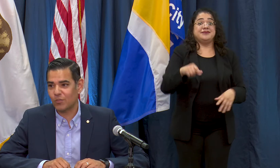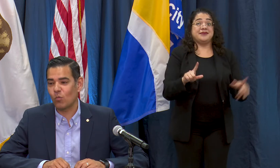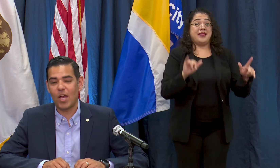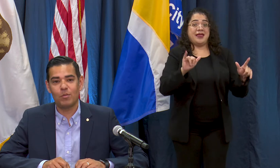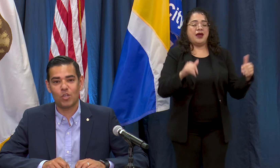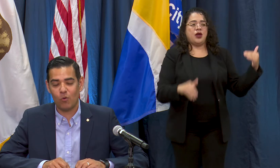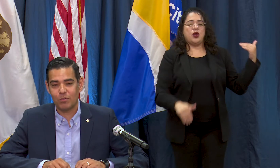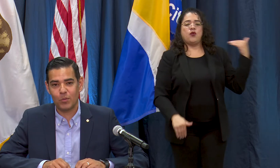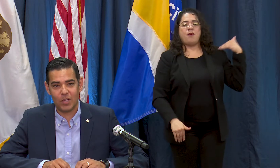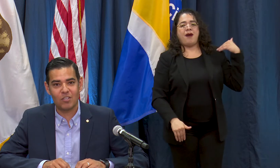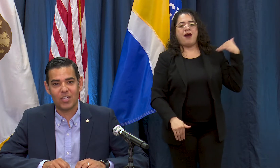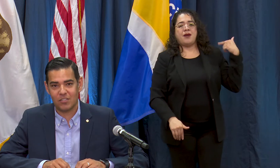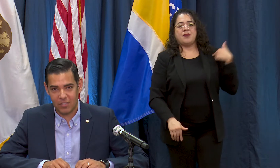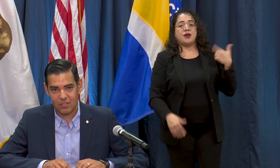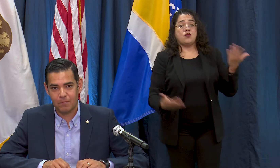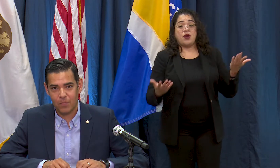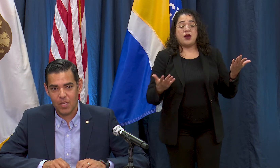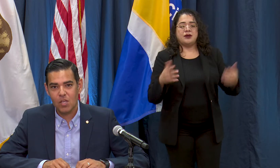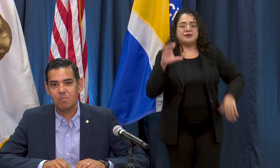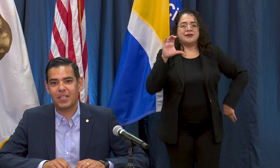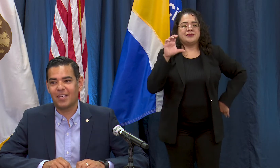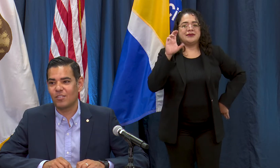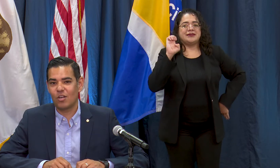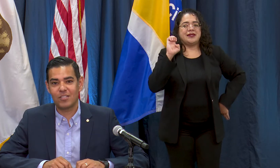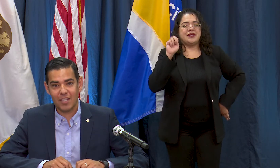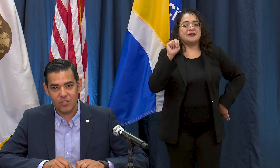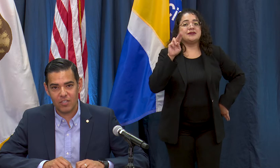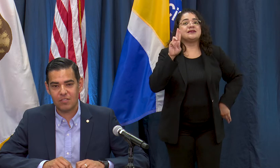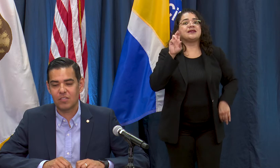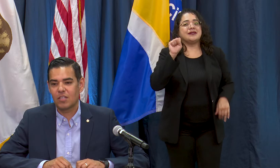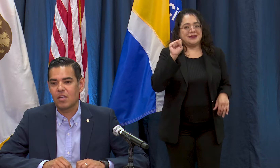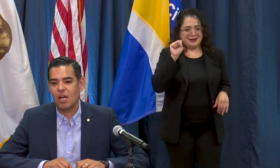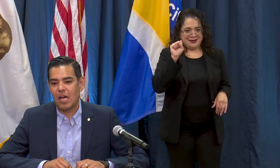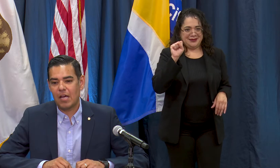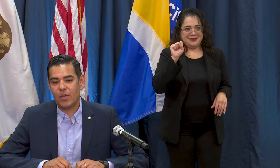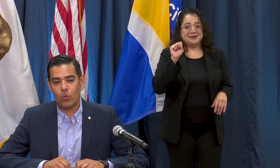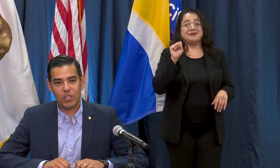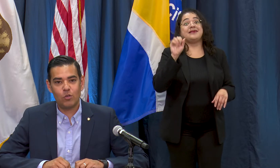to why we should all you're doing our census because our census that we do